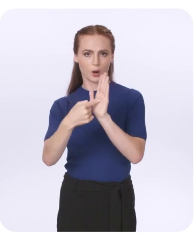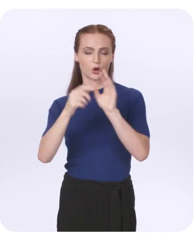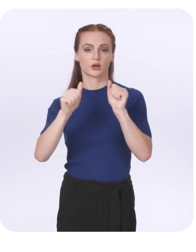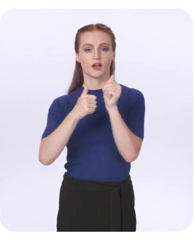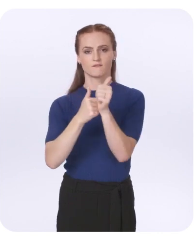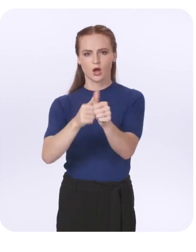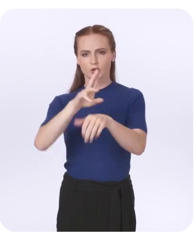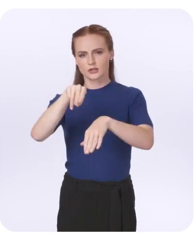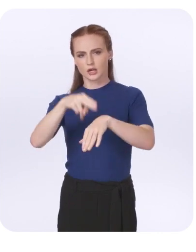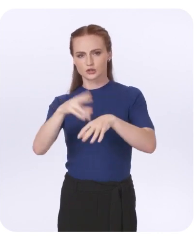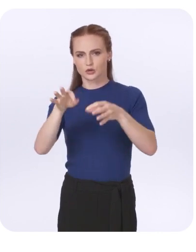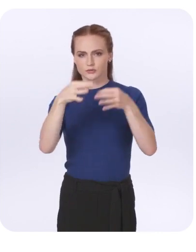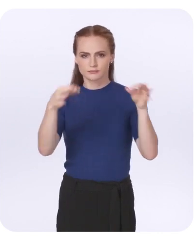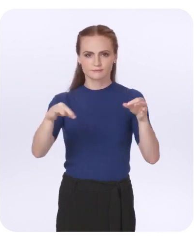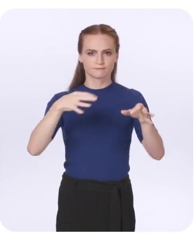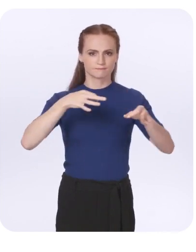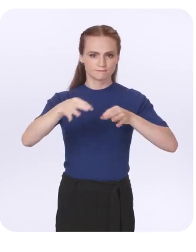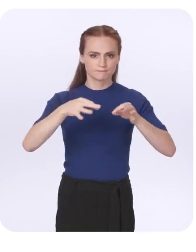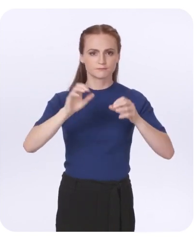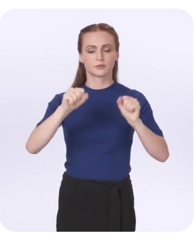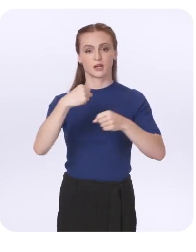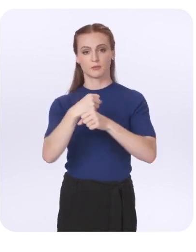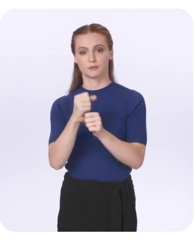generate code and assist in code completion.